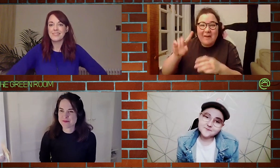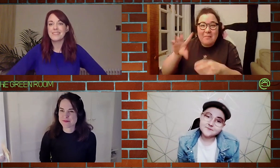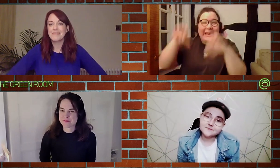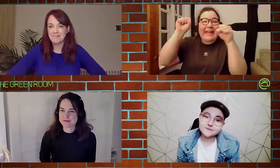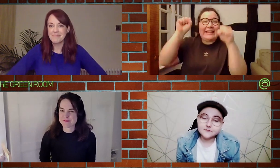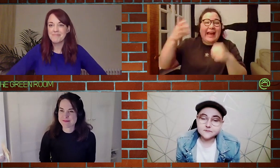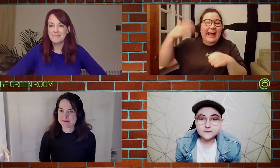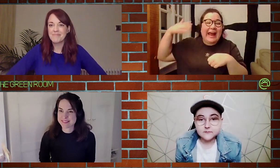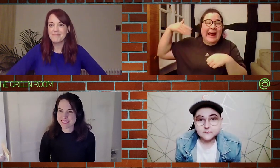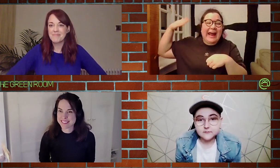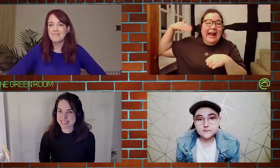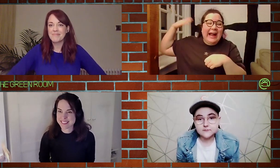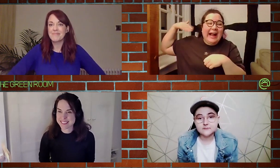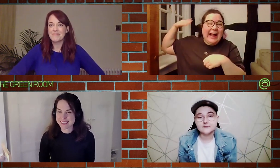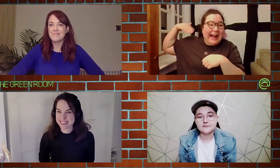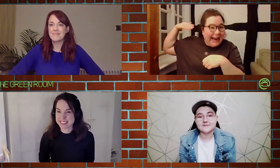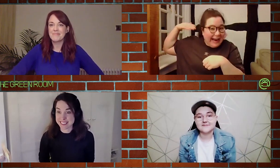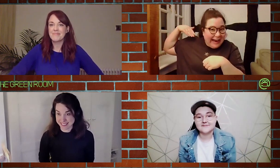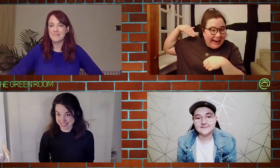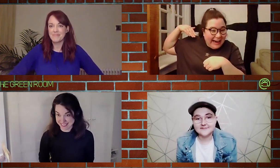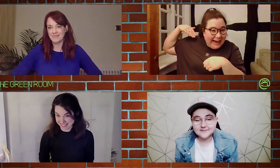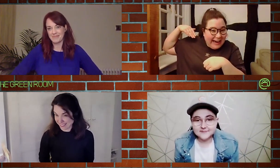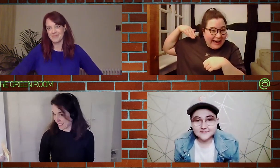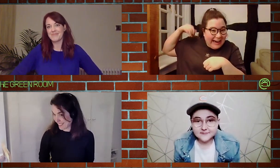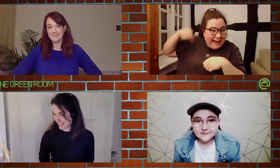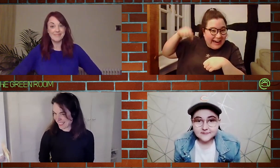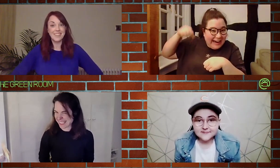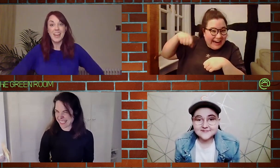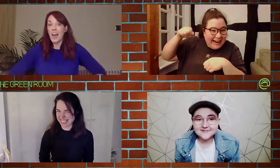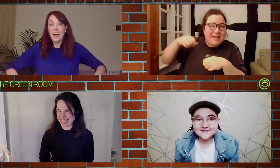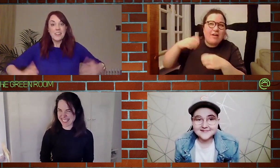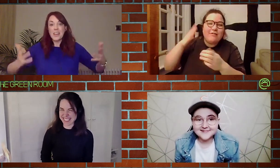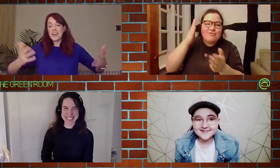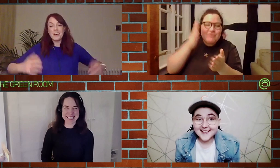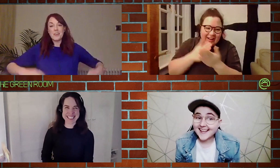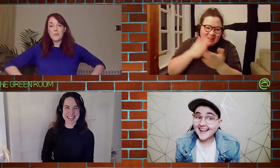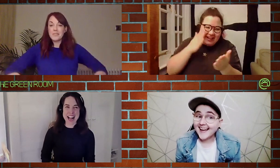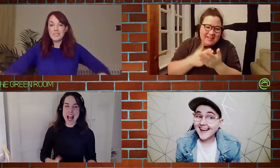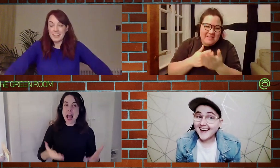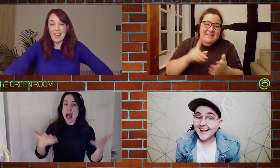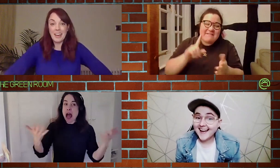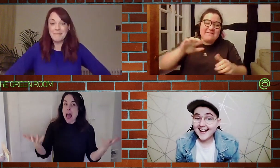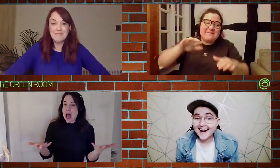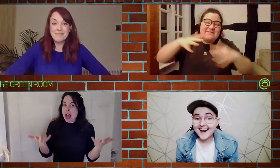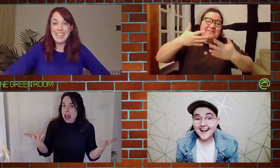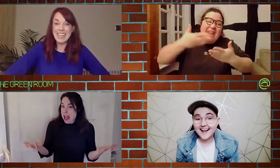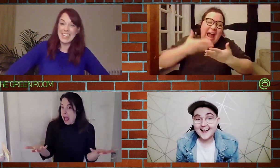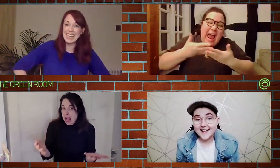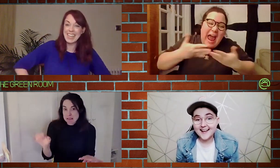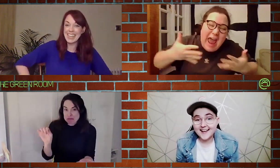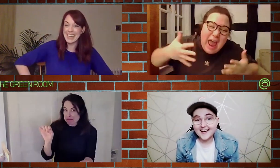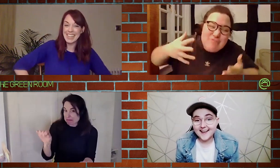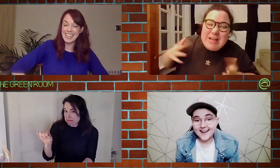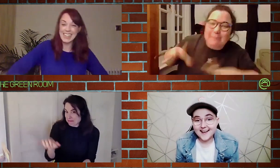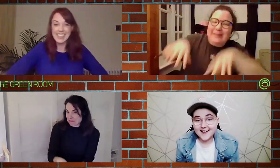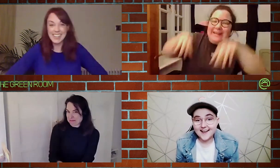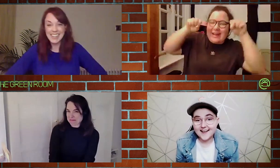From the very beginning? Well, yeah. BW: Right okay. Well